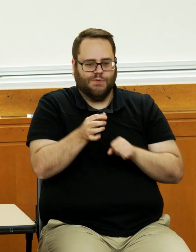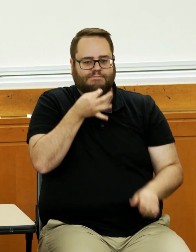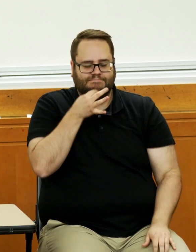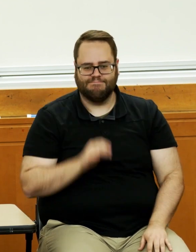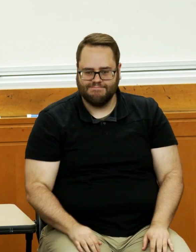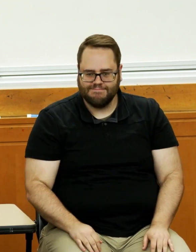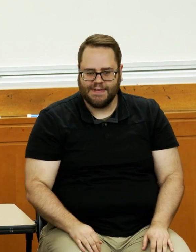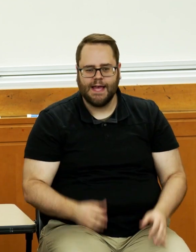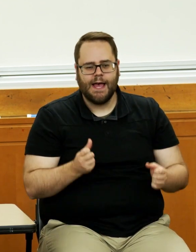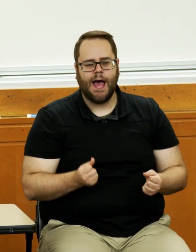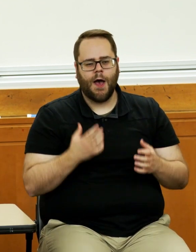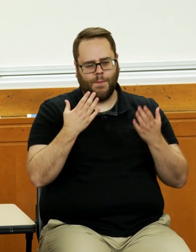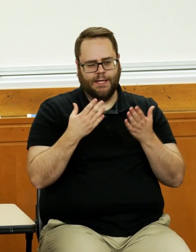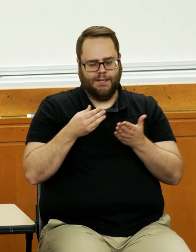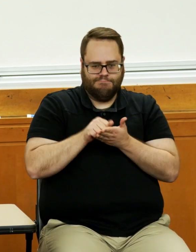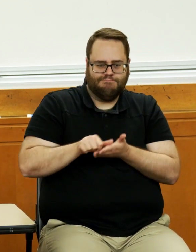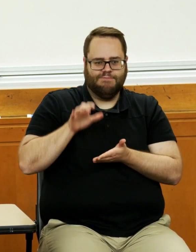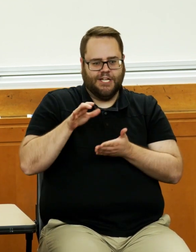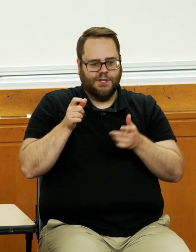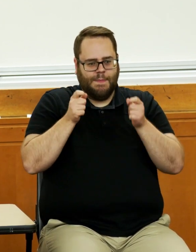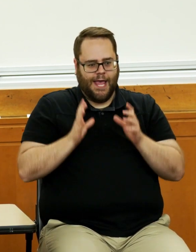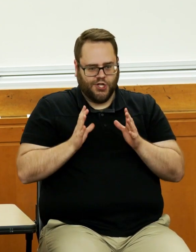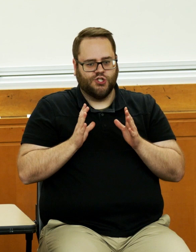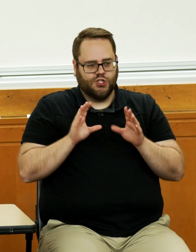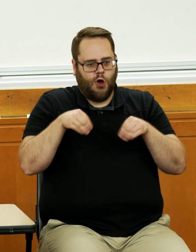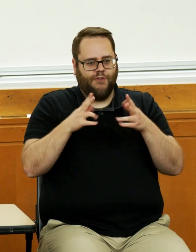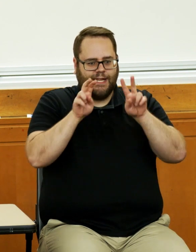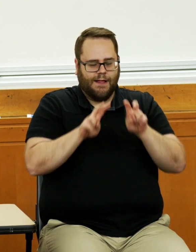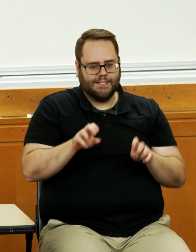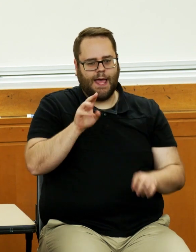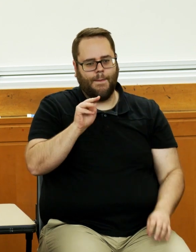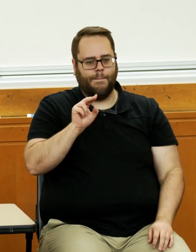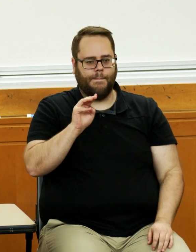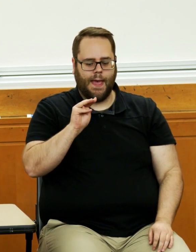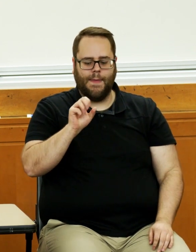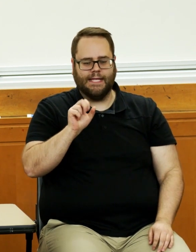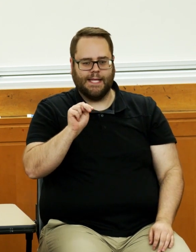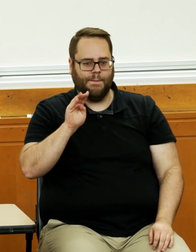How many hedge fund managers are offering analysis on MSNBC? That doesn't mean people are bad people